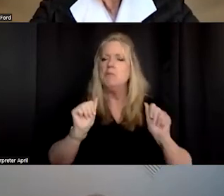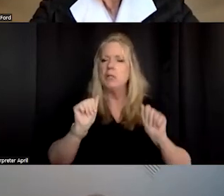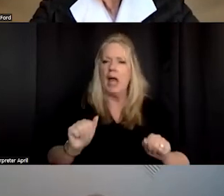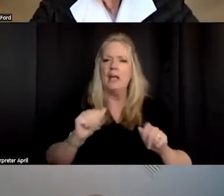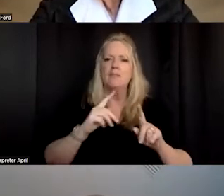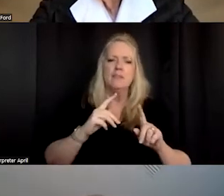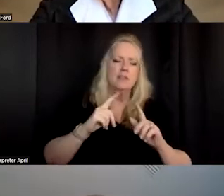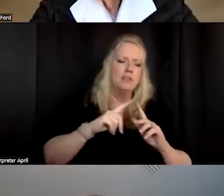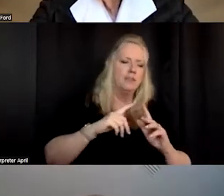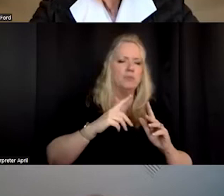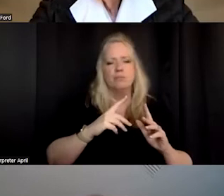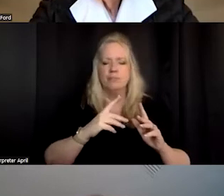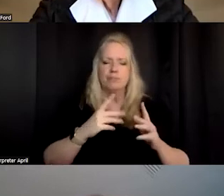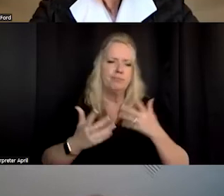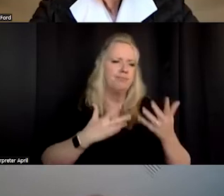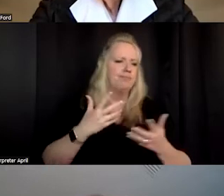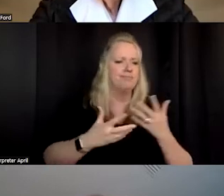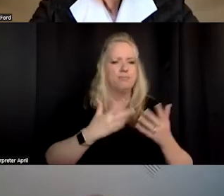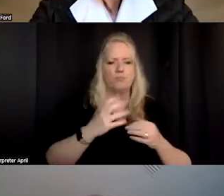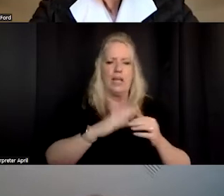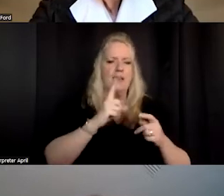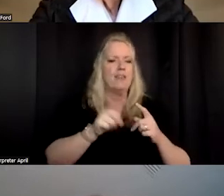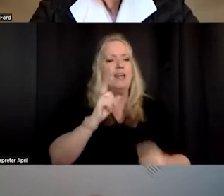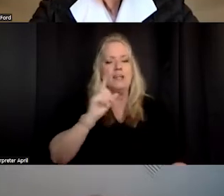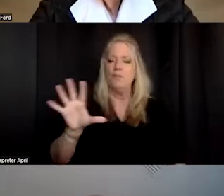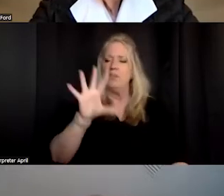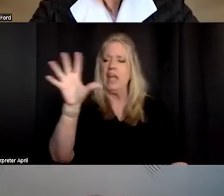THE YOU KNOW THIS IS KIND OF LIKE THE AFRICAN NATIONS START OFF WITH,